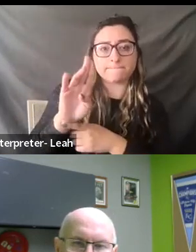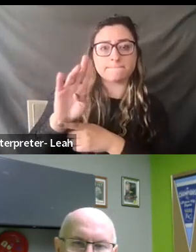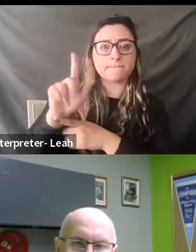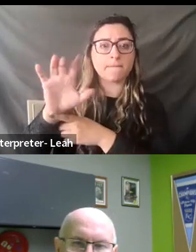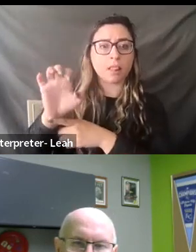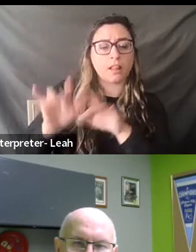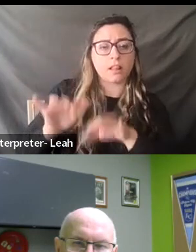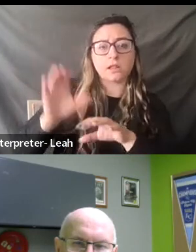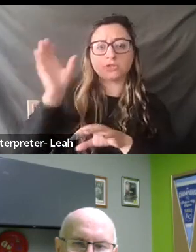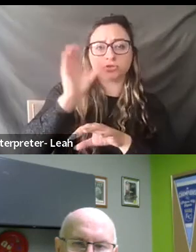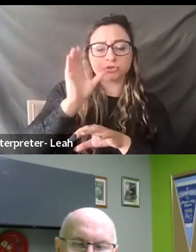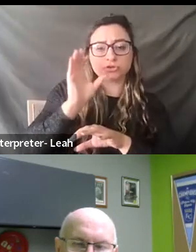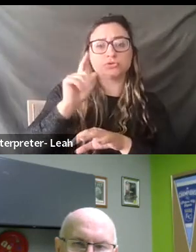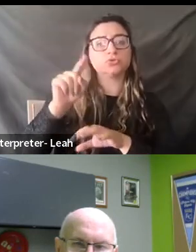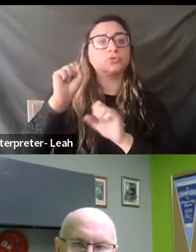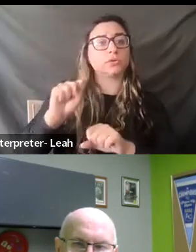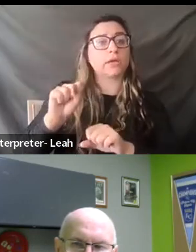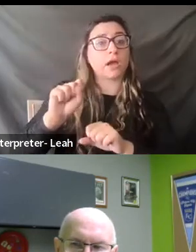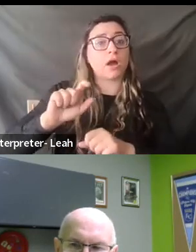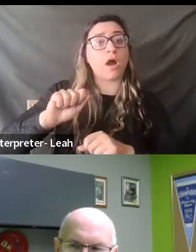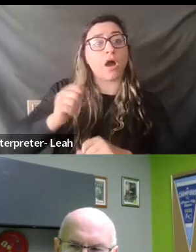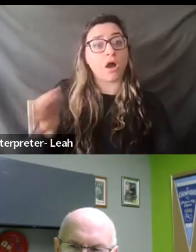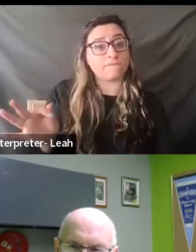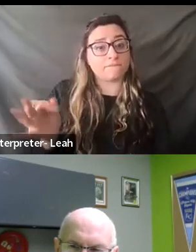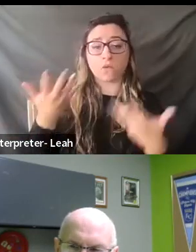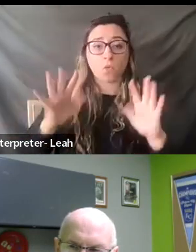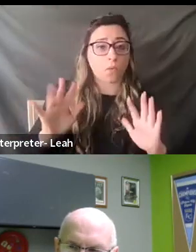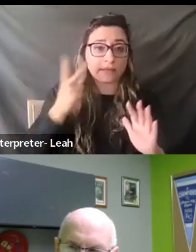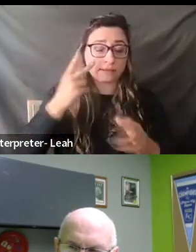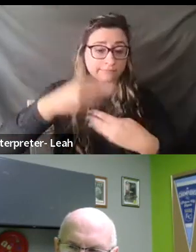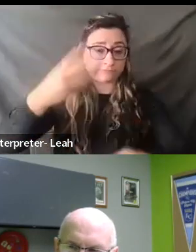And in the -- you can also find the word bubble in the same menu bar.